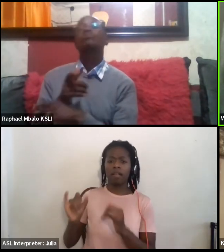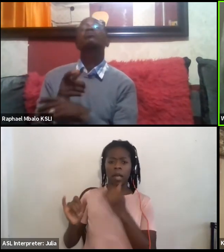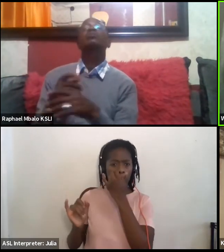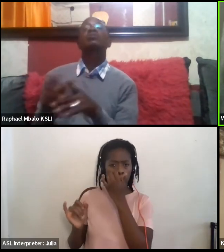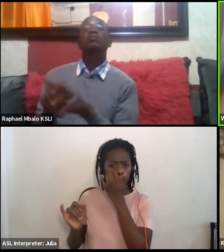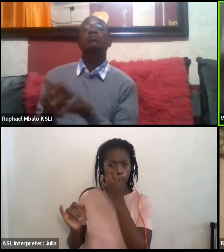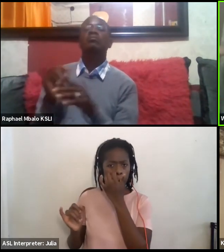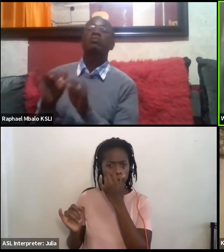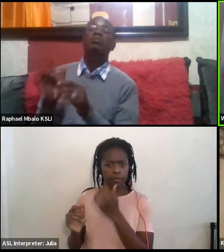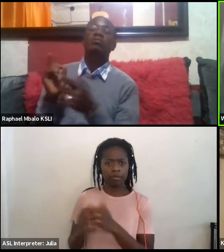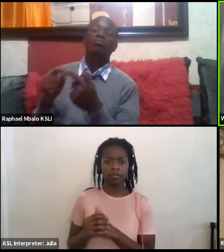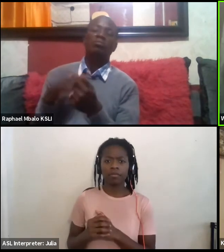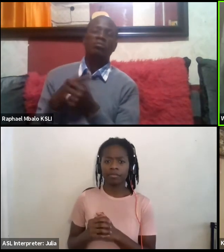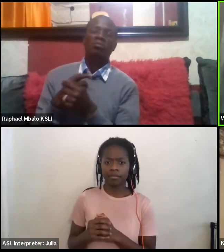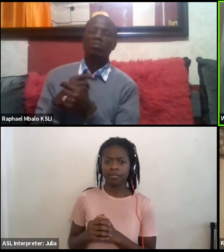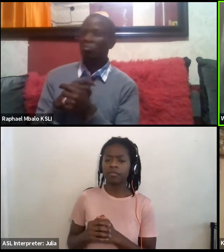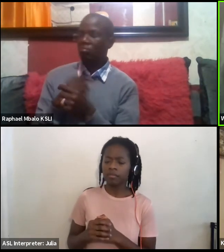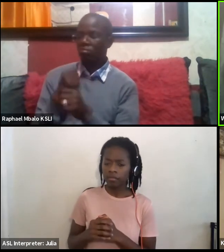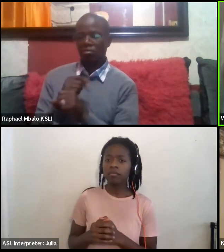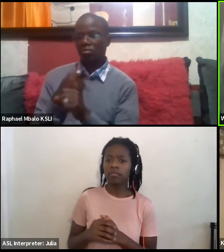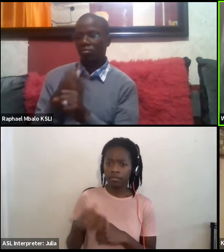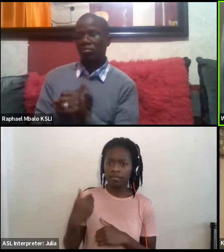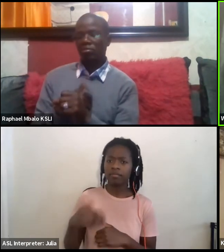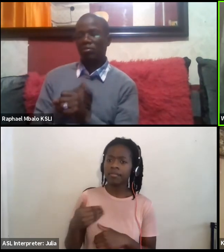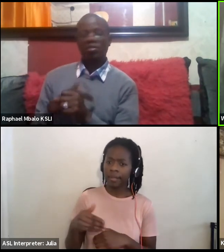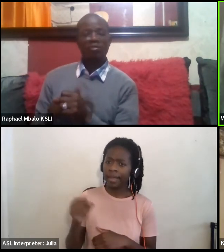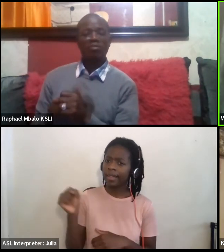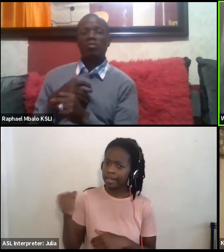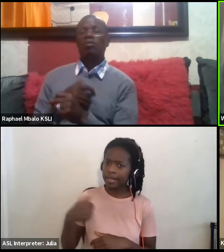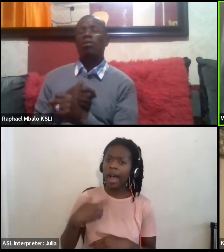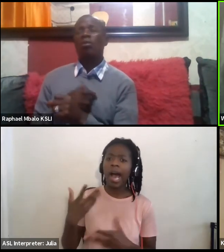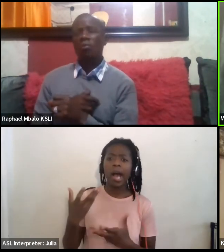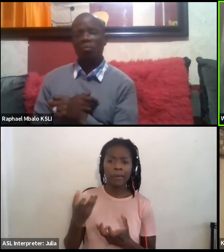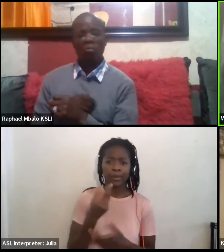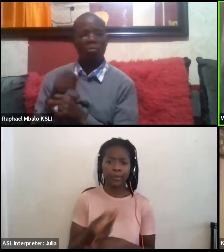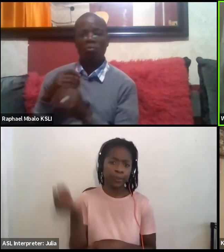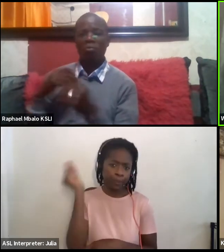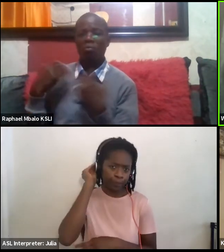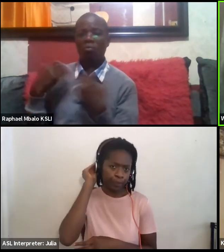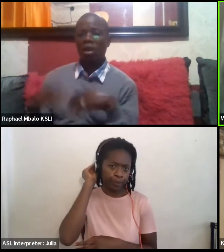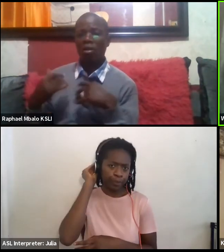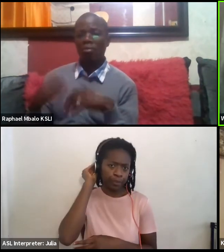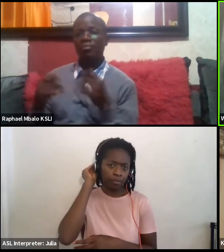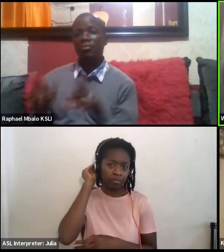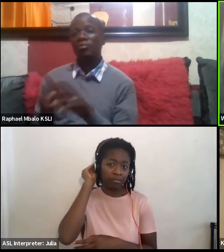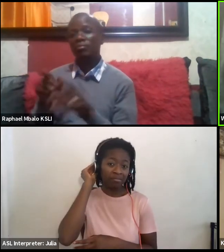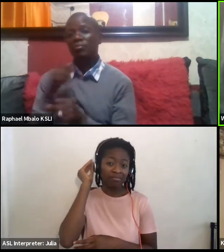Yes, this is something I really want to take home." And it forces the performer to understand